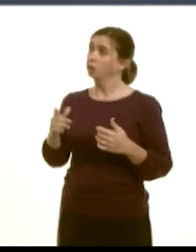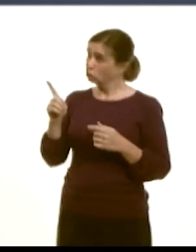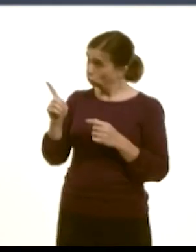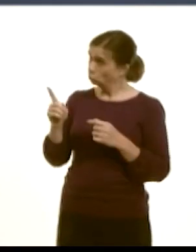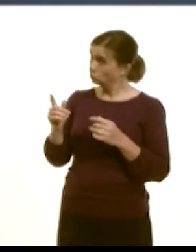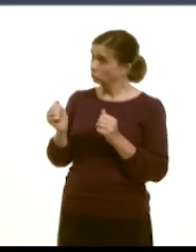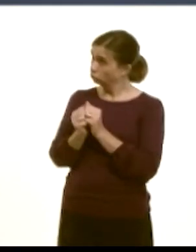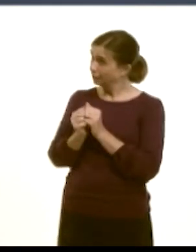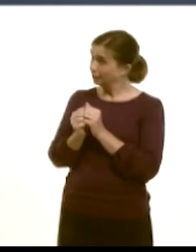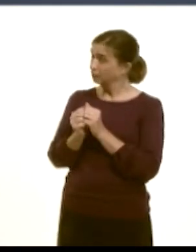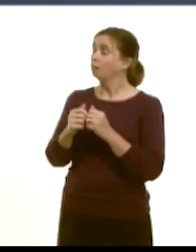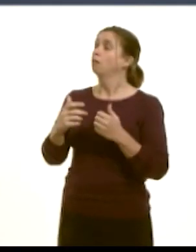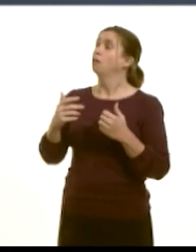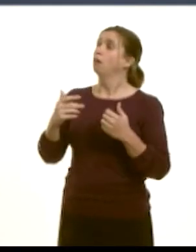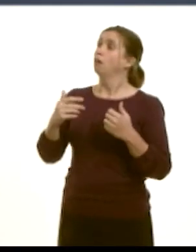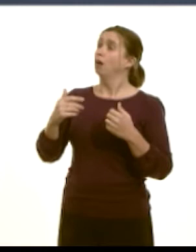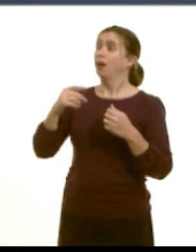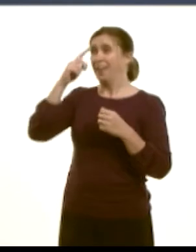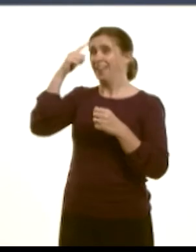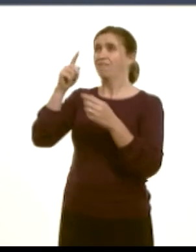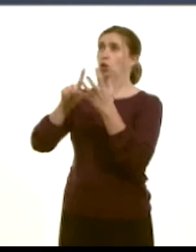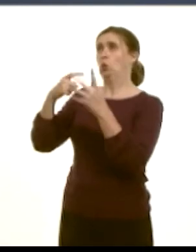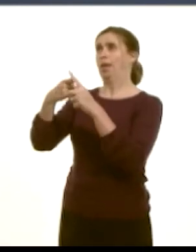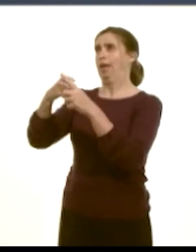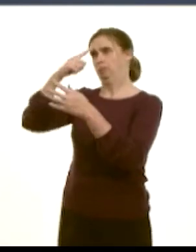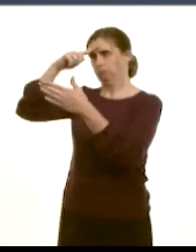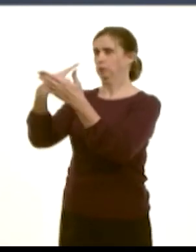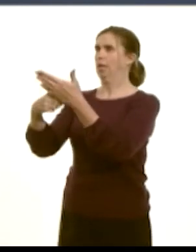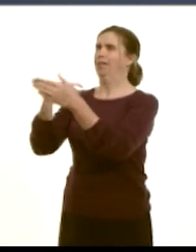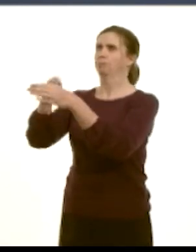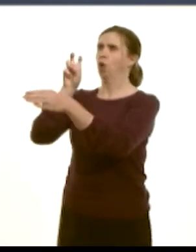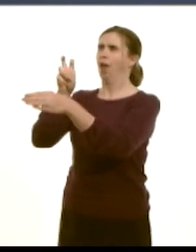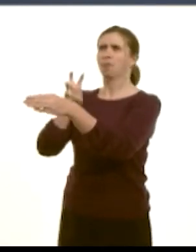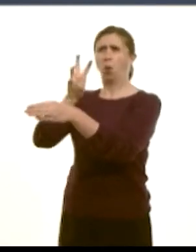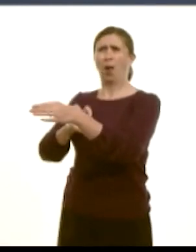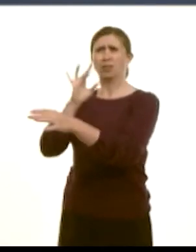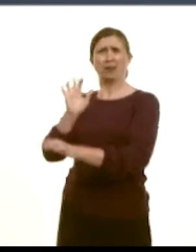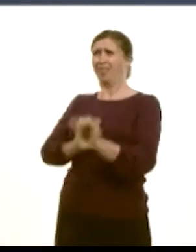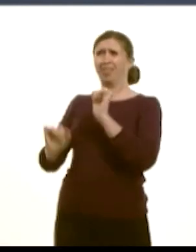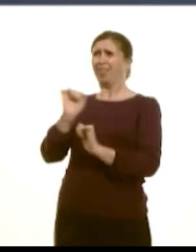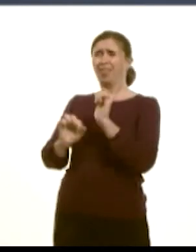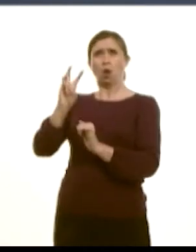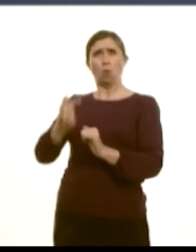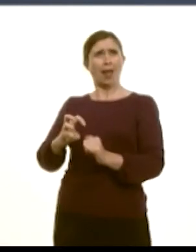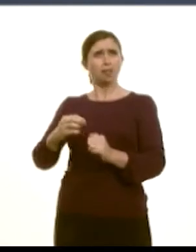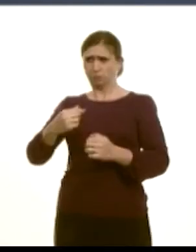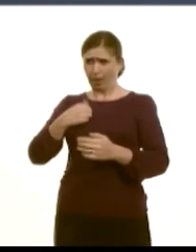for Wales to be dragged out of the European Union against the will of the people of Wales.